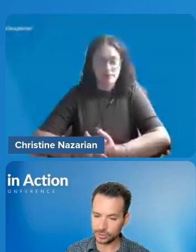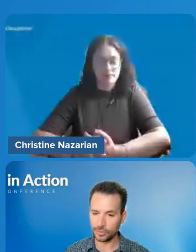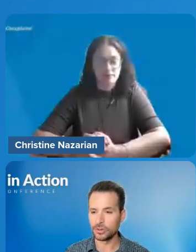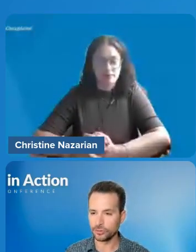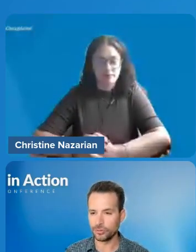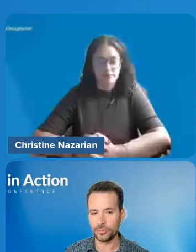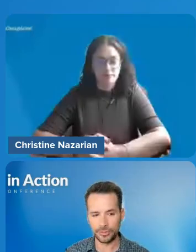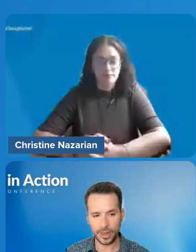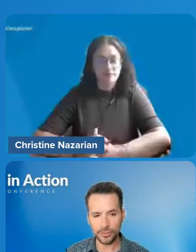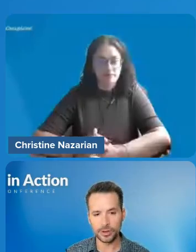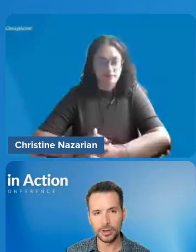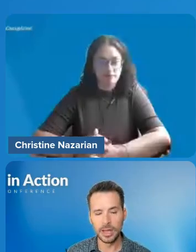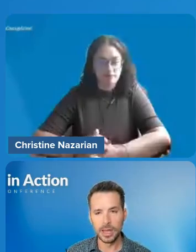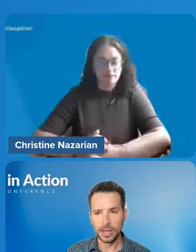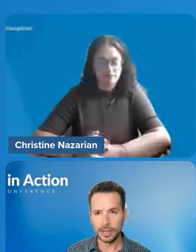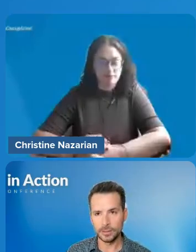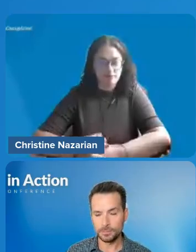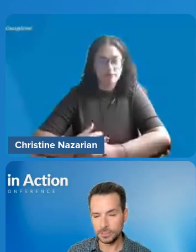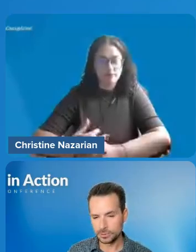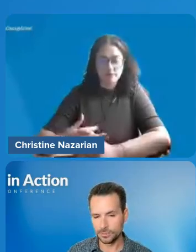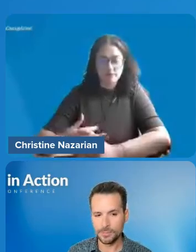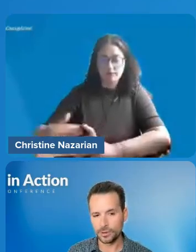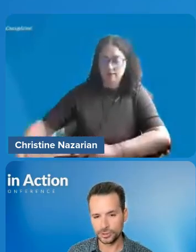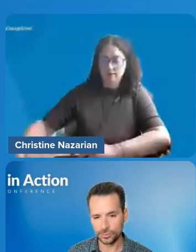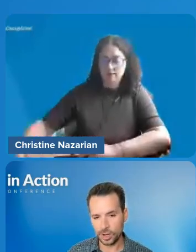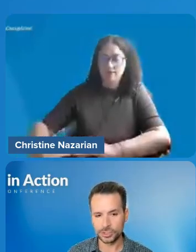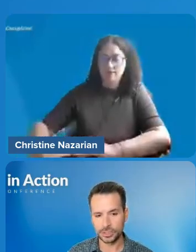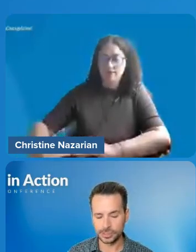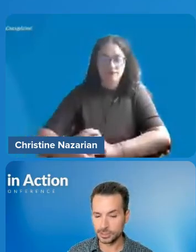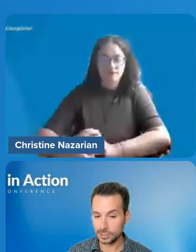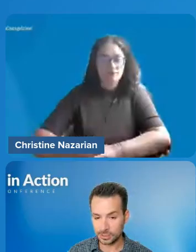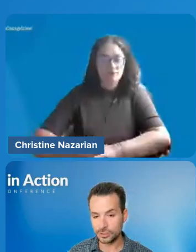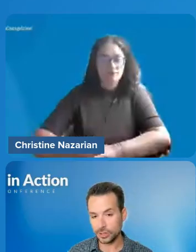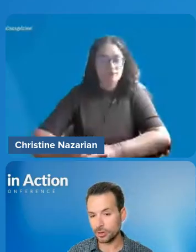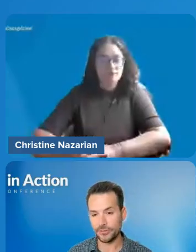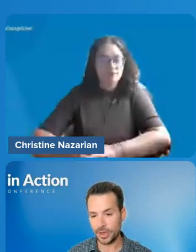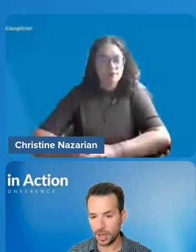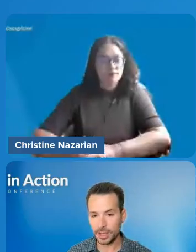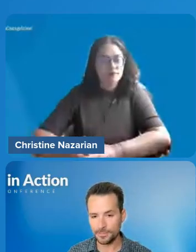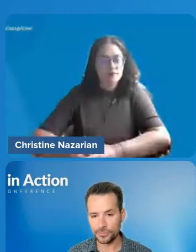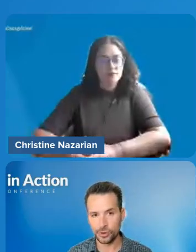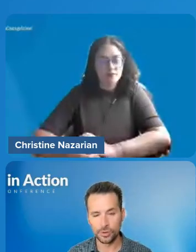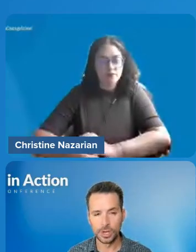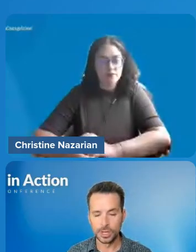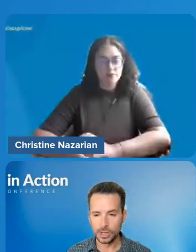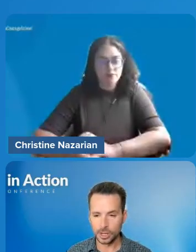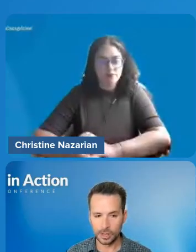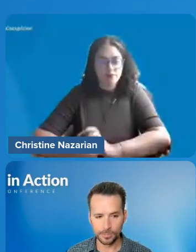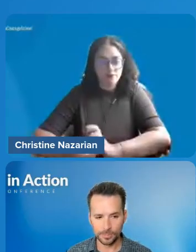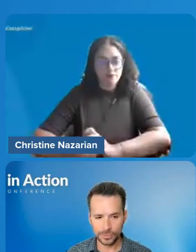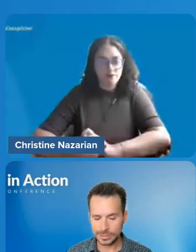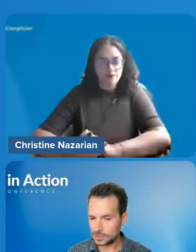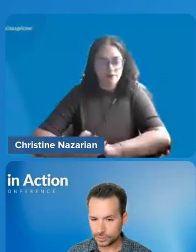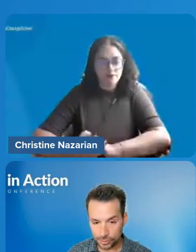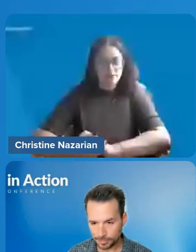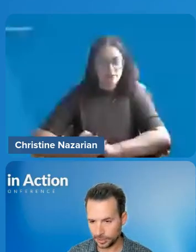So I wanted to start with that one. And the piece to remember as you're watching this is like, this is generative AI. So this isn't scripted.